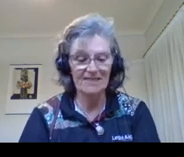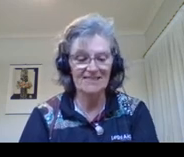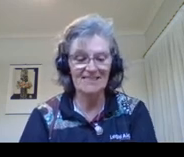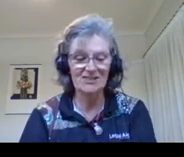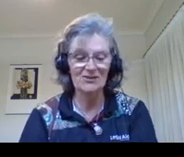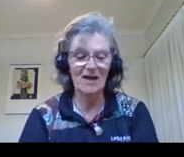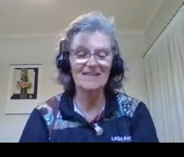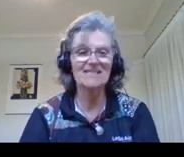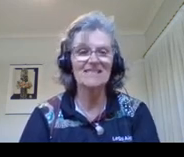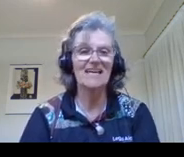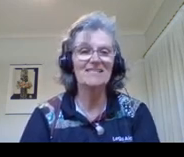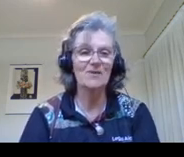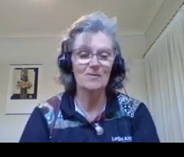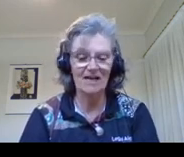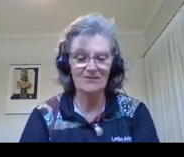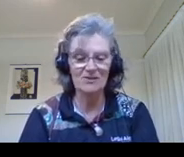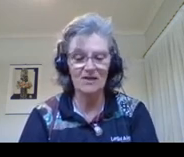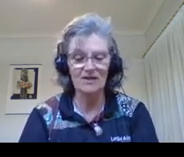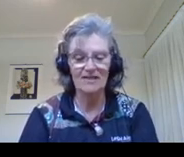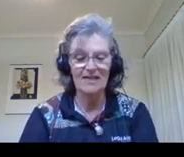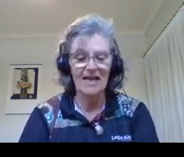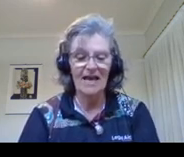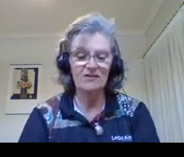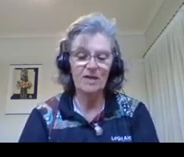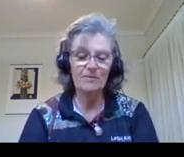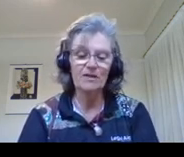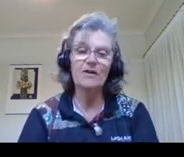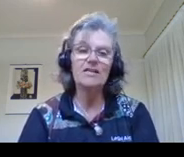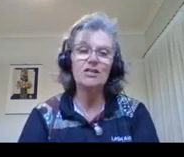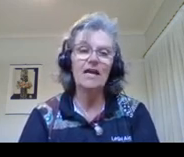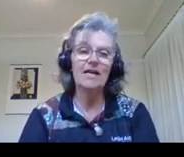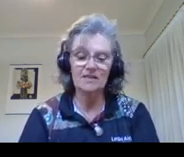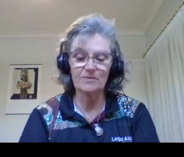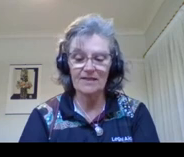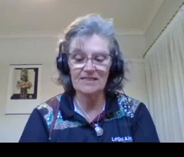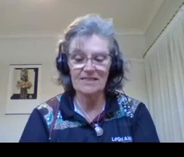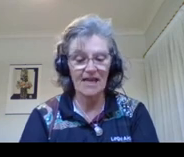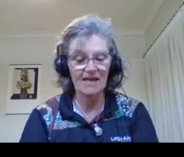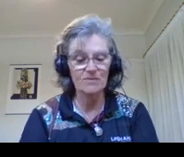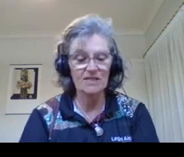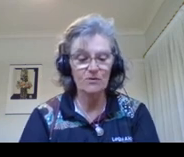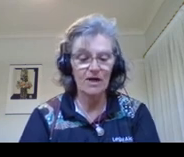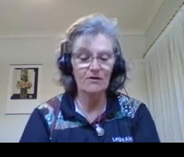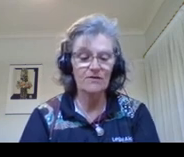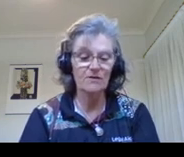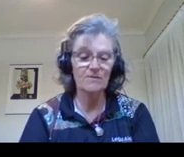message throughout today's webinar as well and if people are educated about scams and aware of them